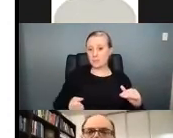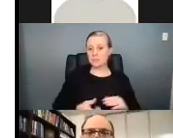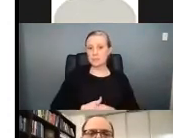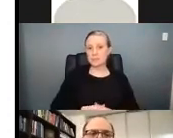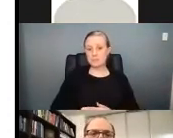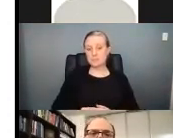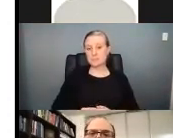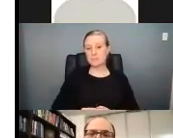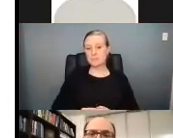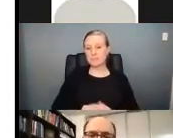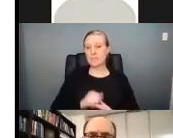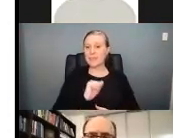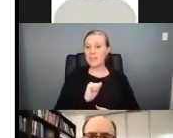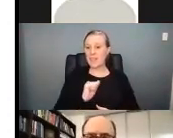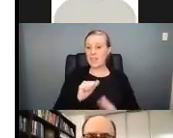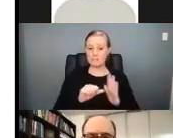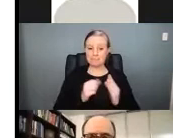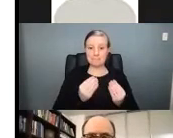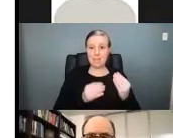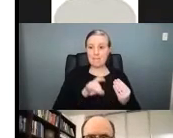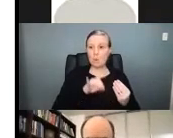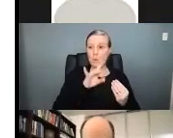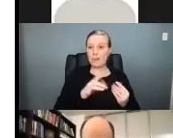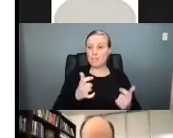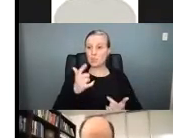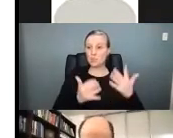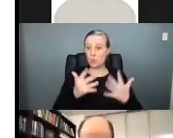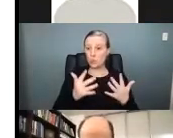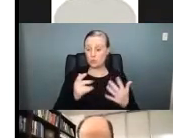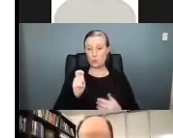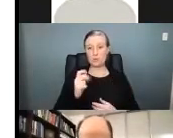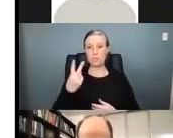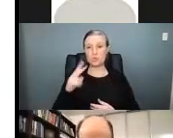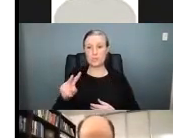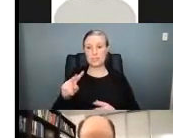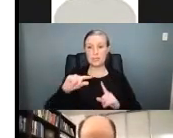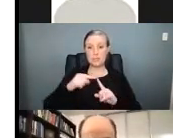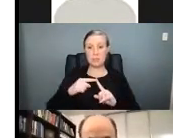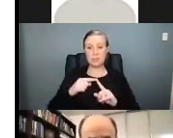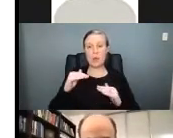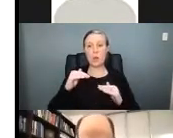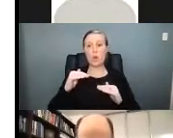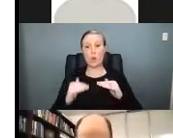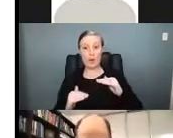score is almost 20 points lower than it is for the higher... It is 20 points lower than